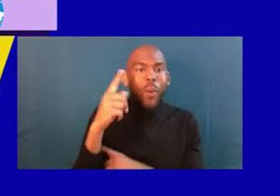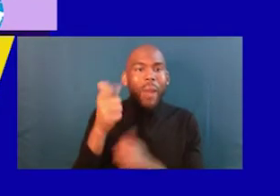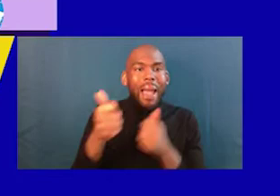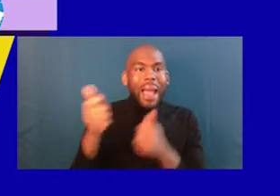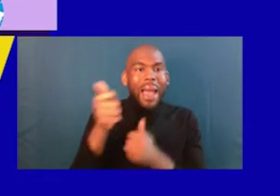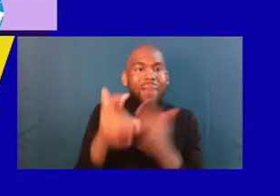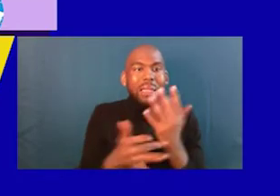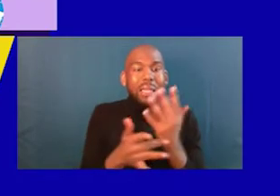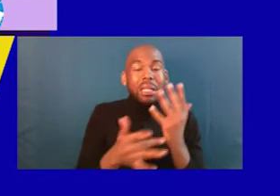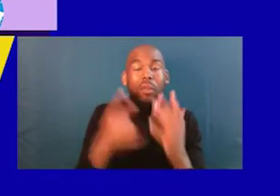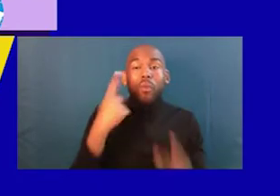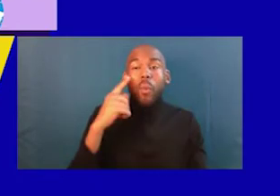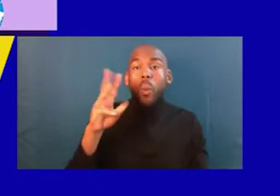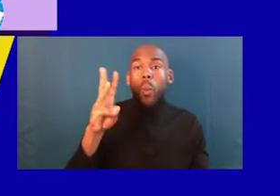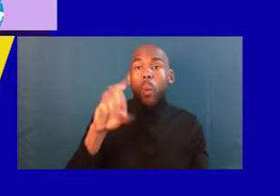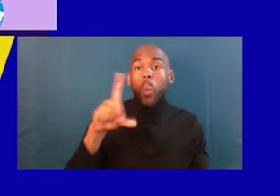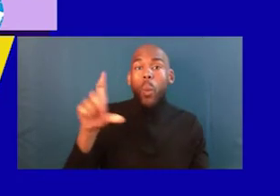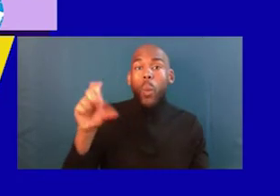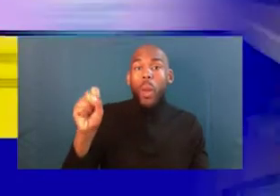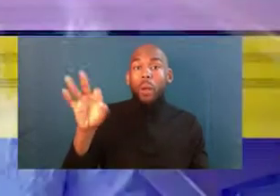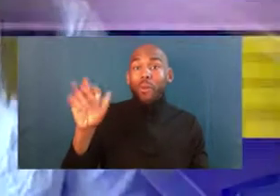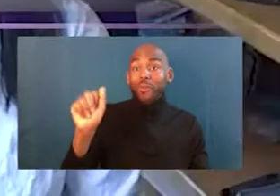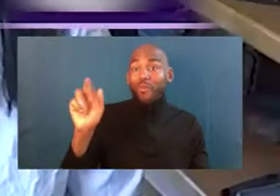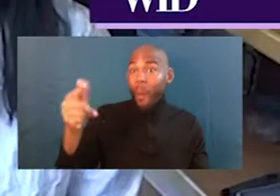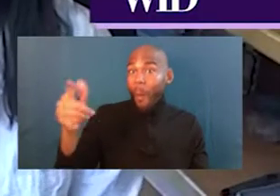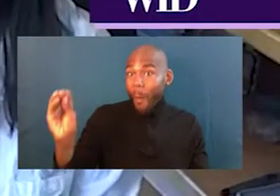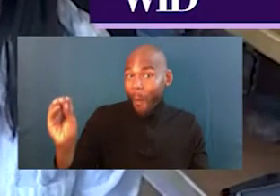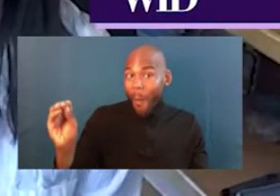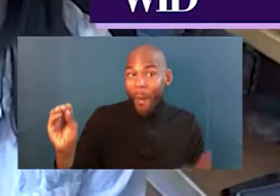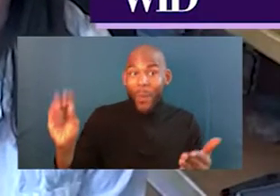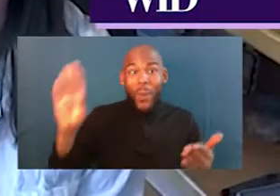and Inclusion for Wells Fargo. >> TALI BRAY: Thank you so much for having